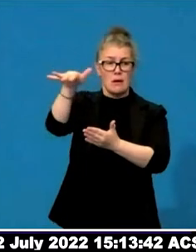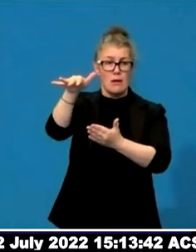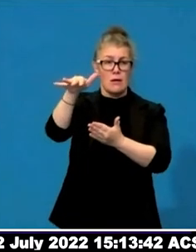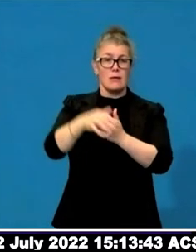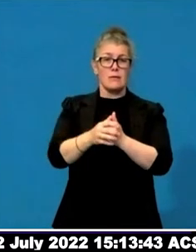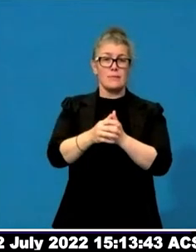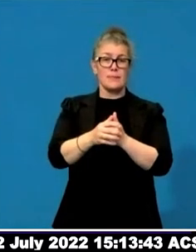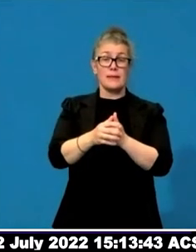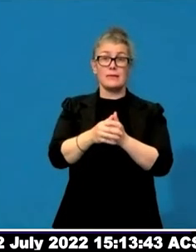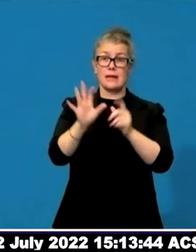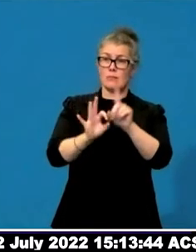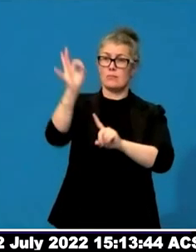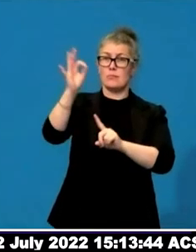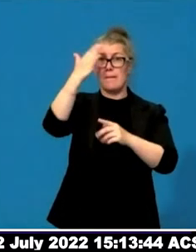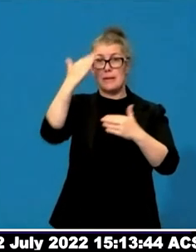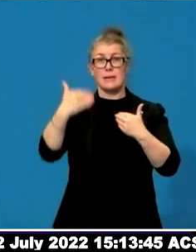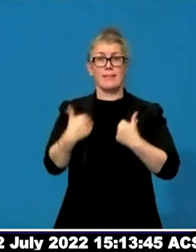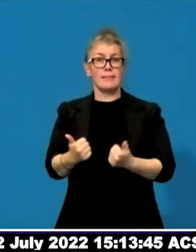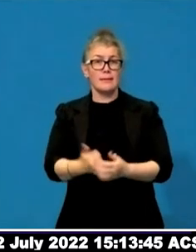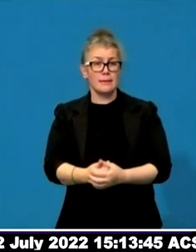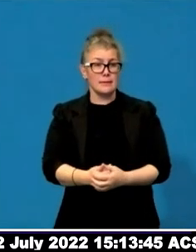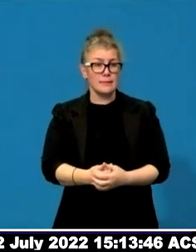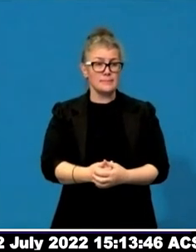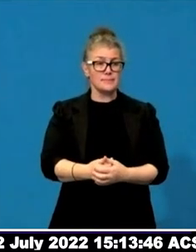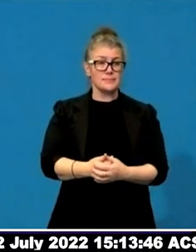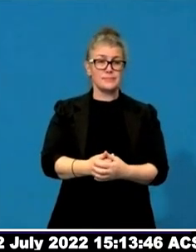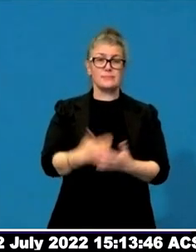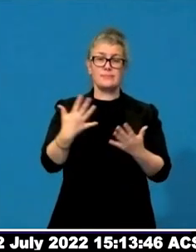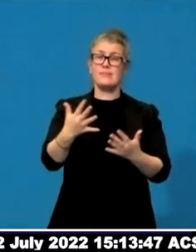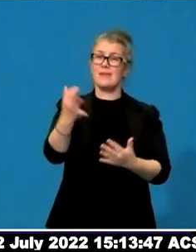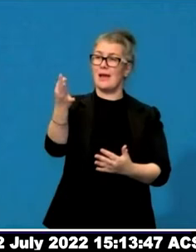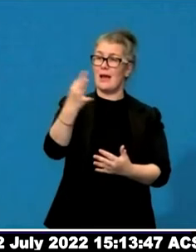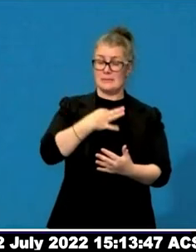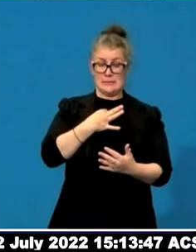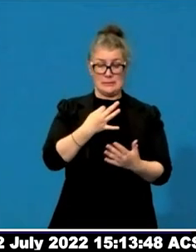And so they asked me to start putting together a letter,